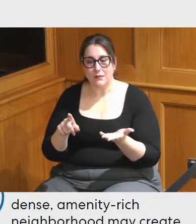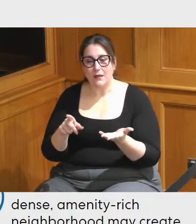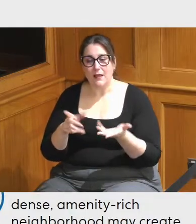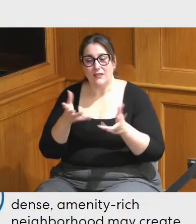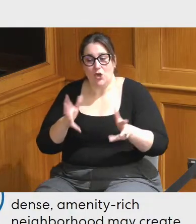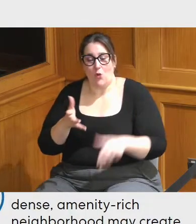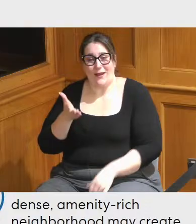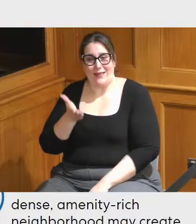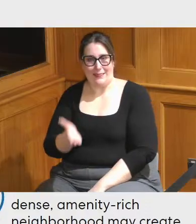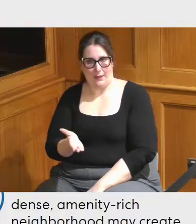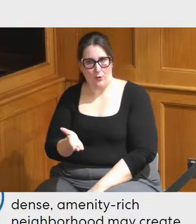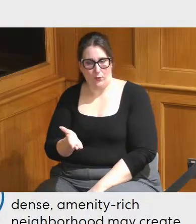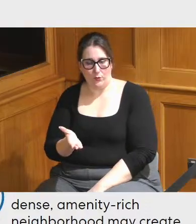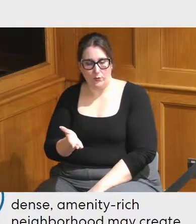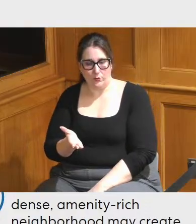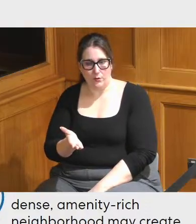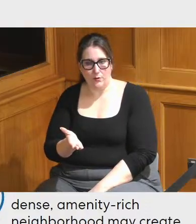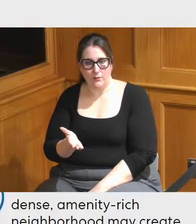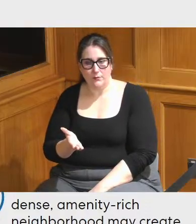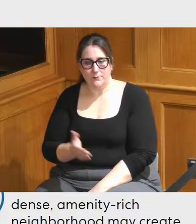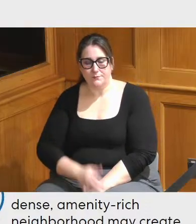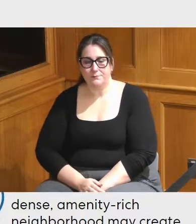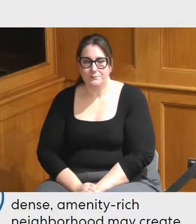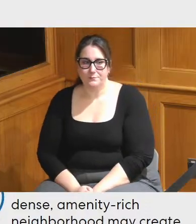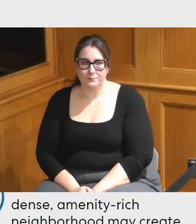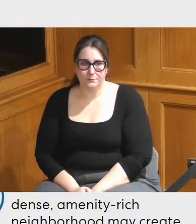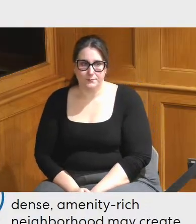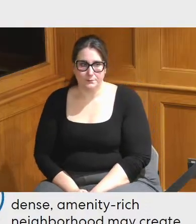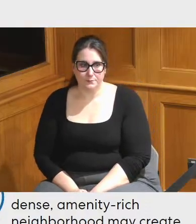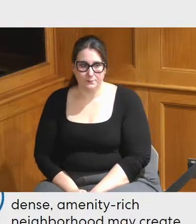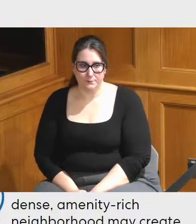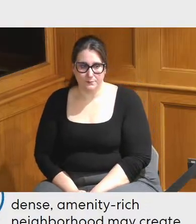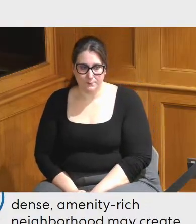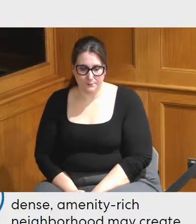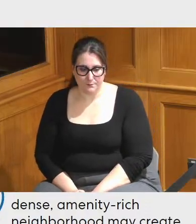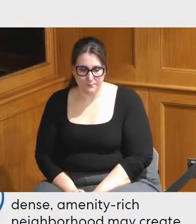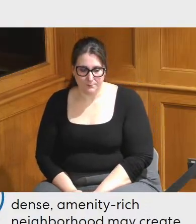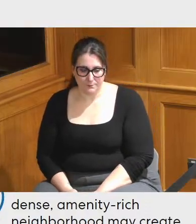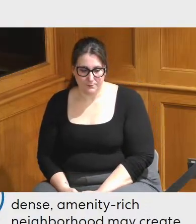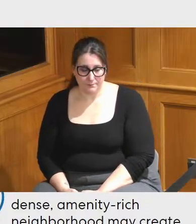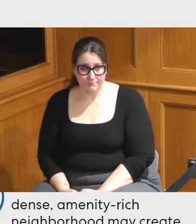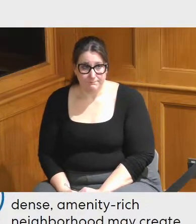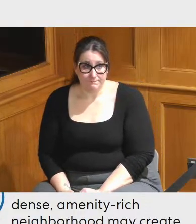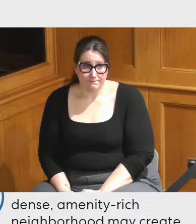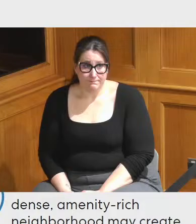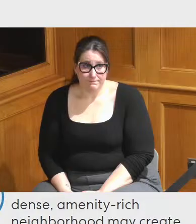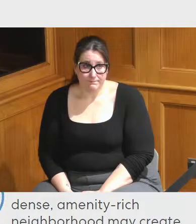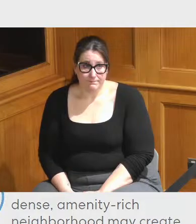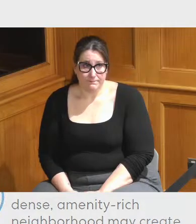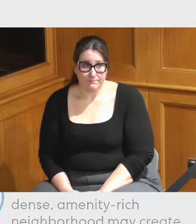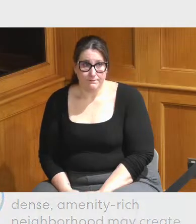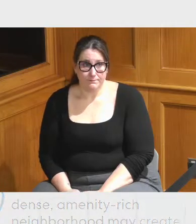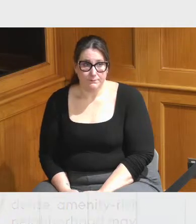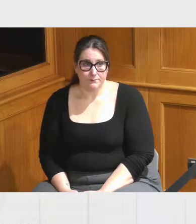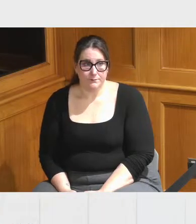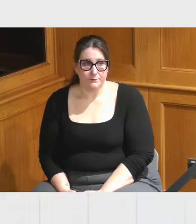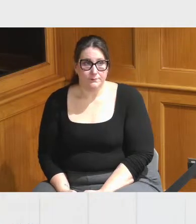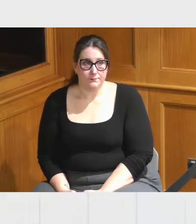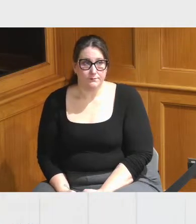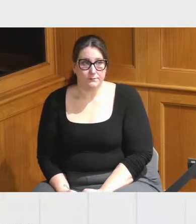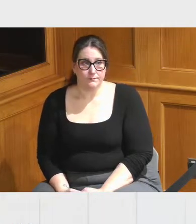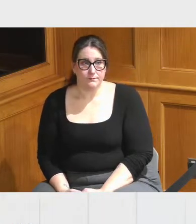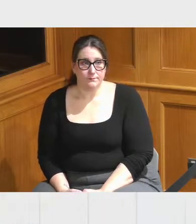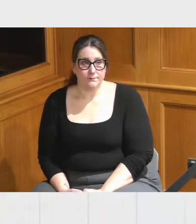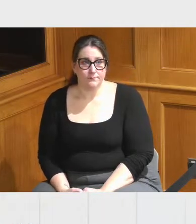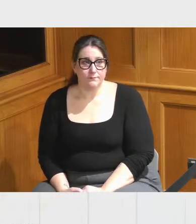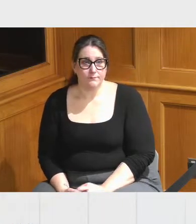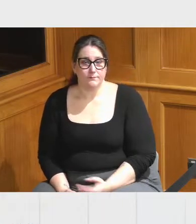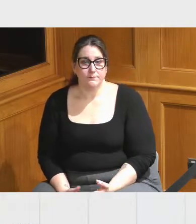already there minimizes any capital cost they undertake. And with that, I'll pass off to Andrew.